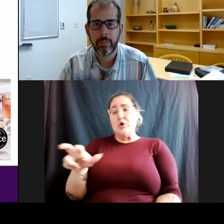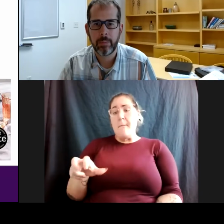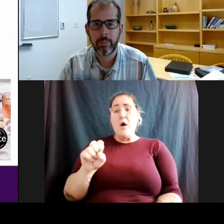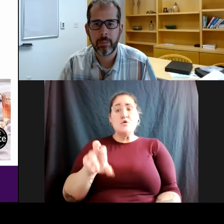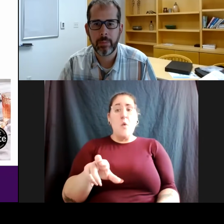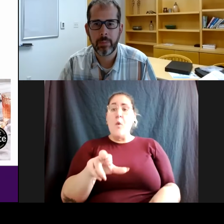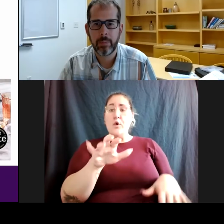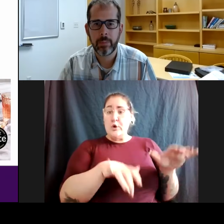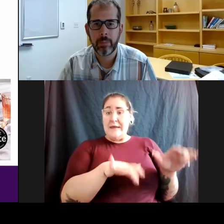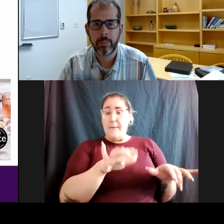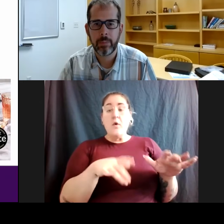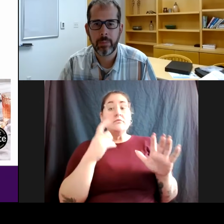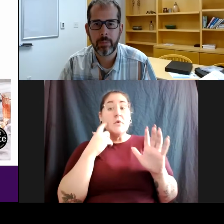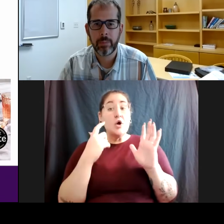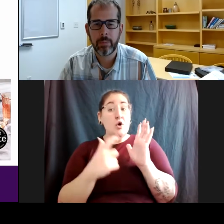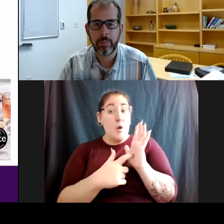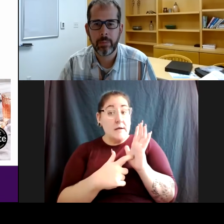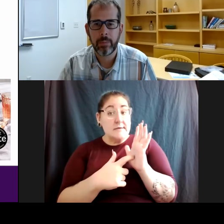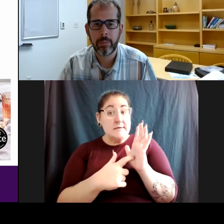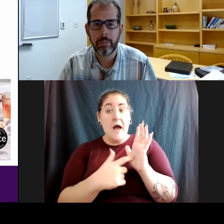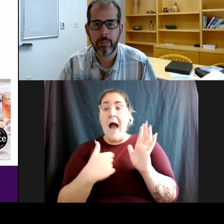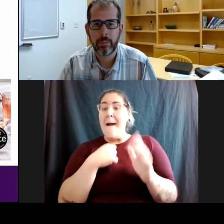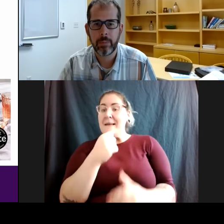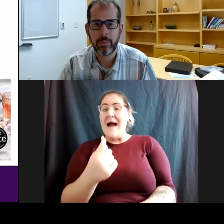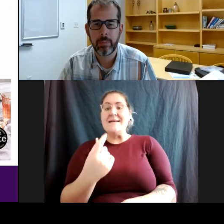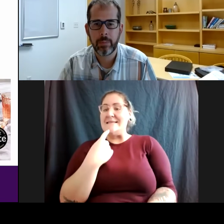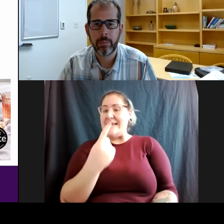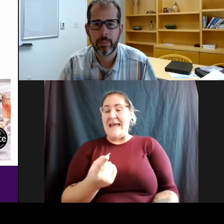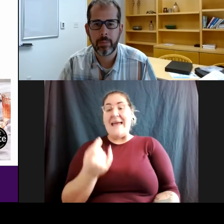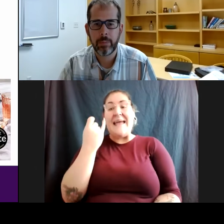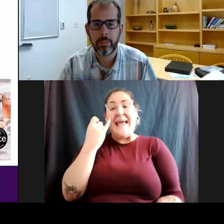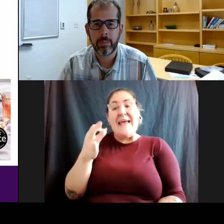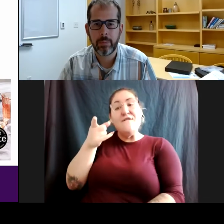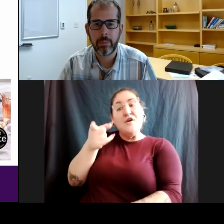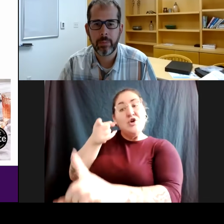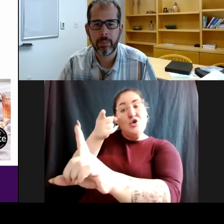up either notice I'm saying not what your mouse user or keyboard user, whether you are using